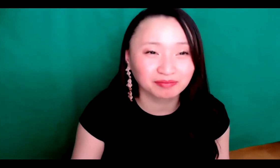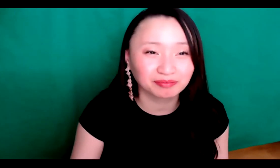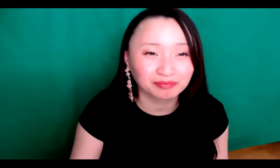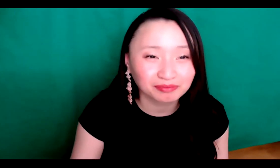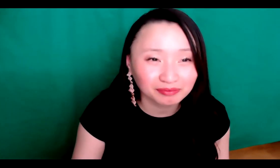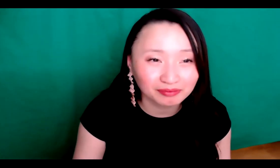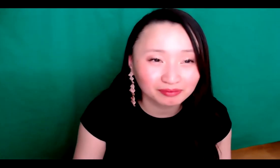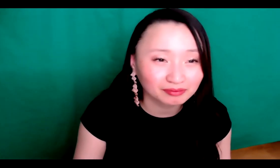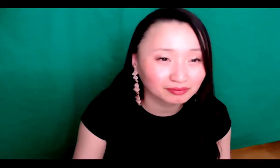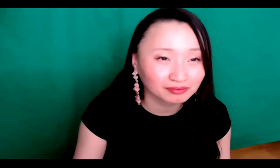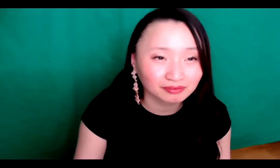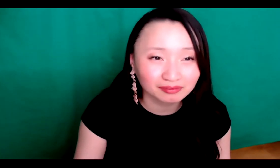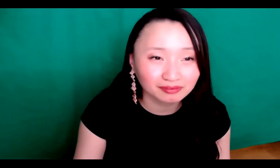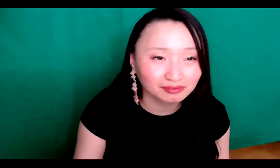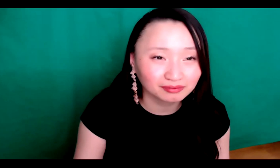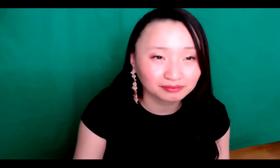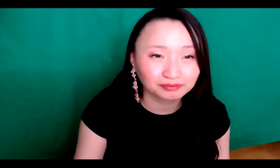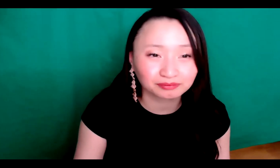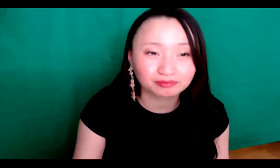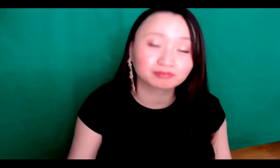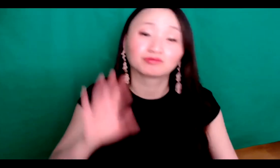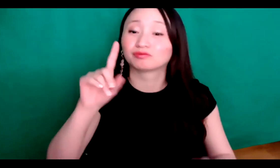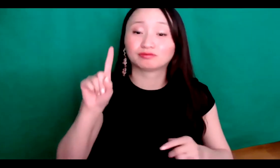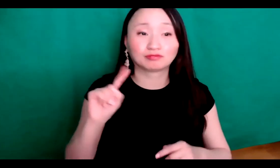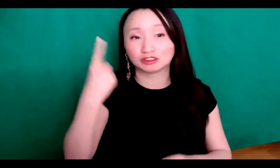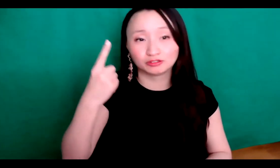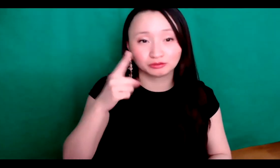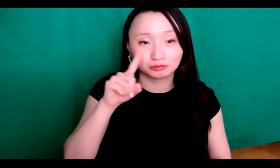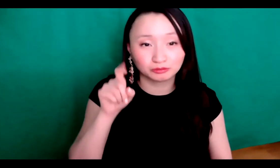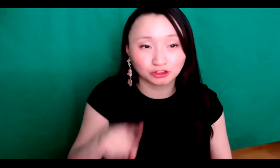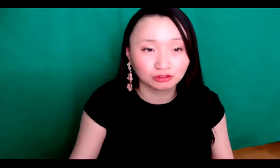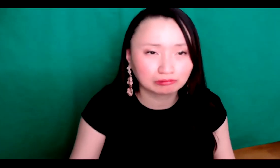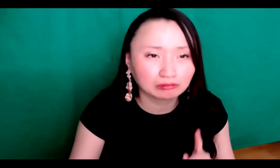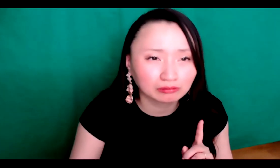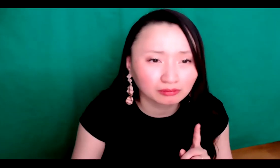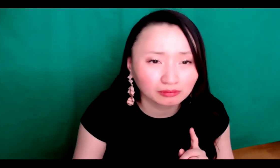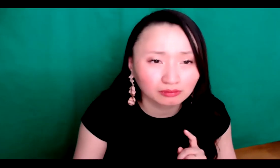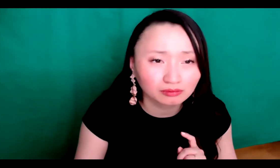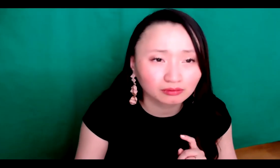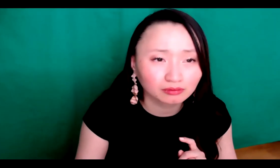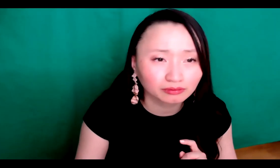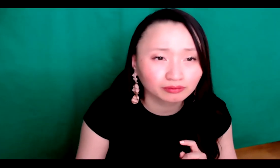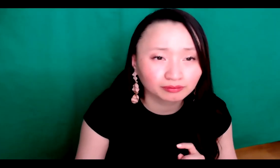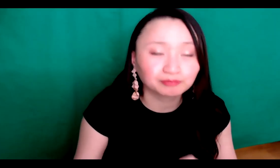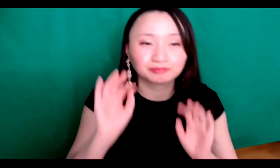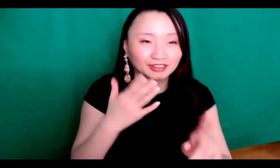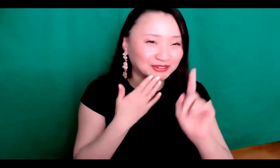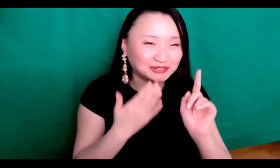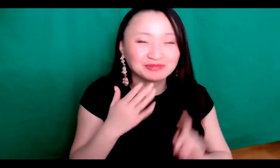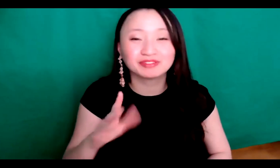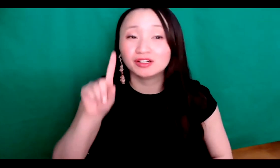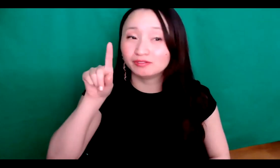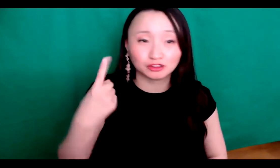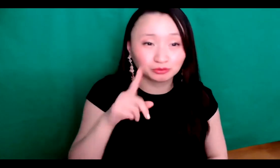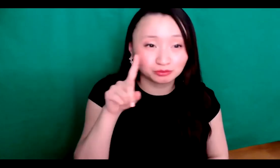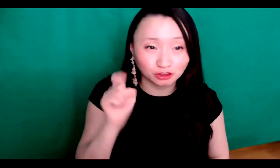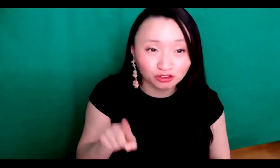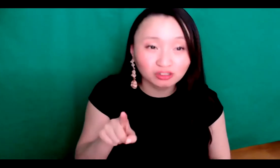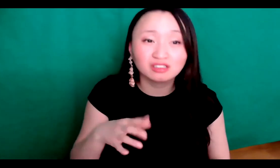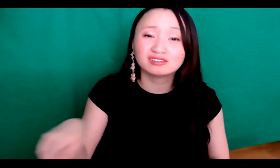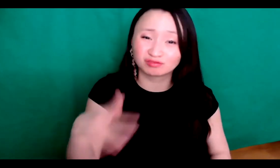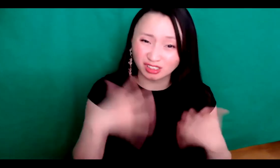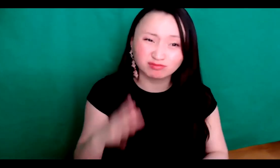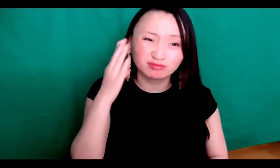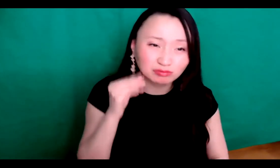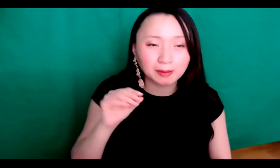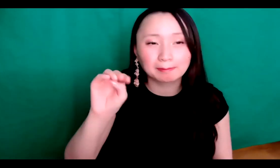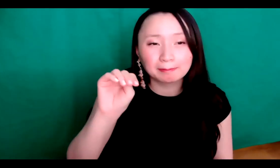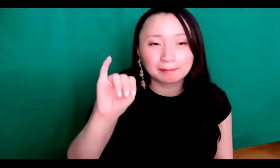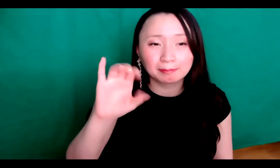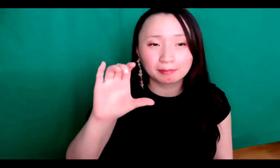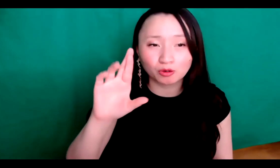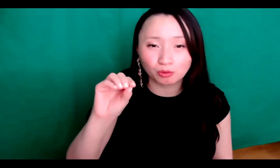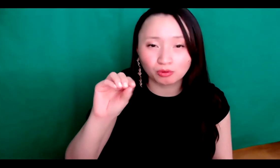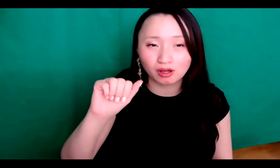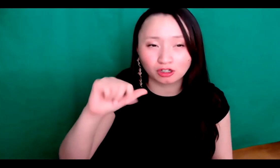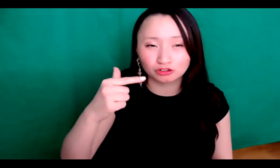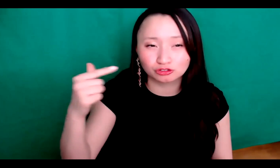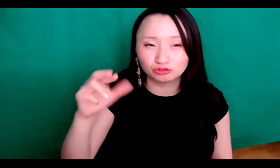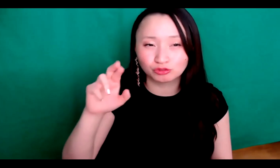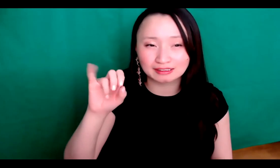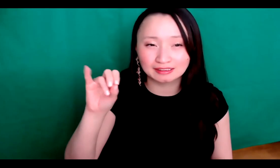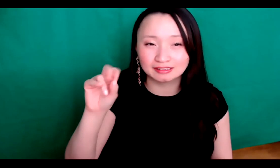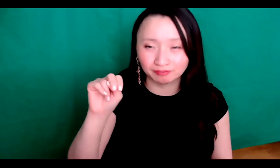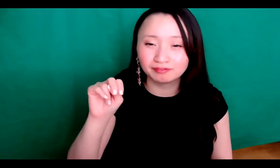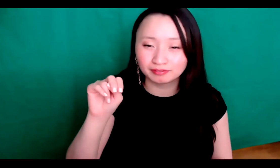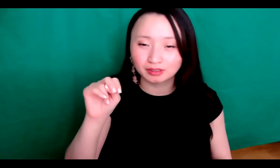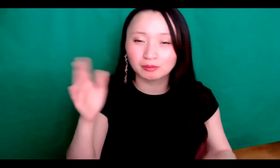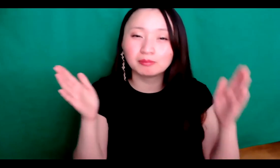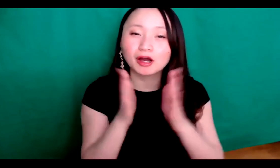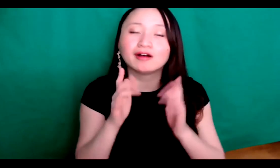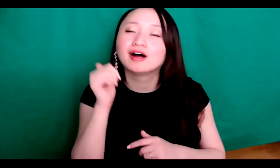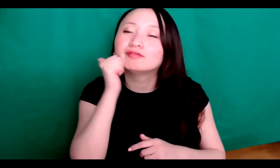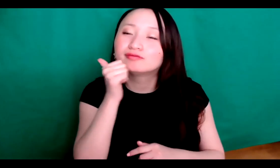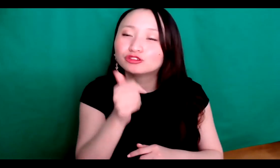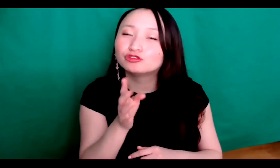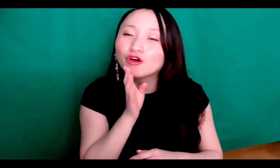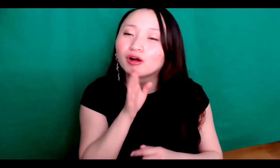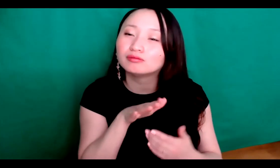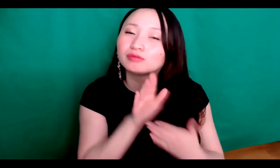Are we ready. First question is micro aggression.